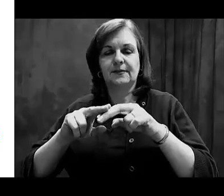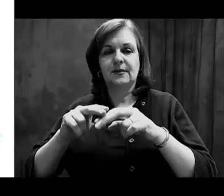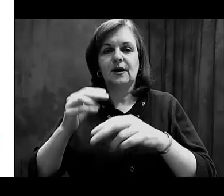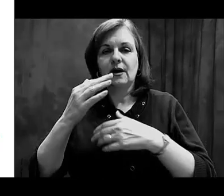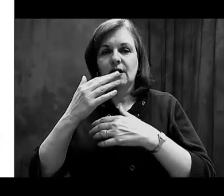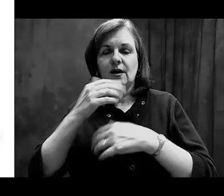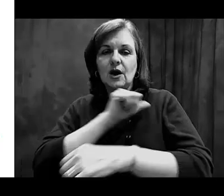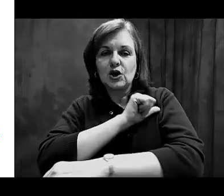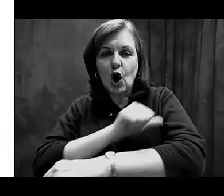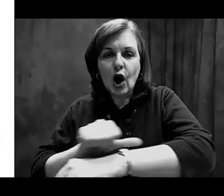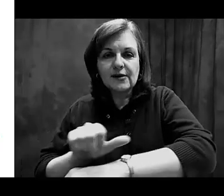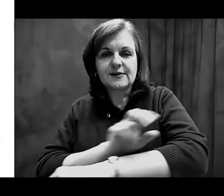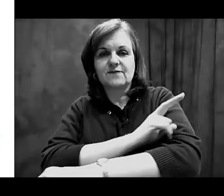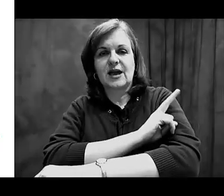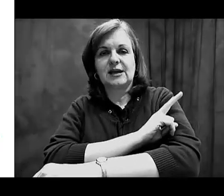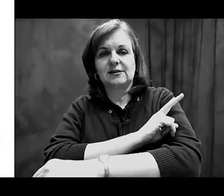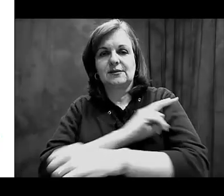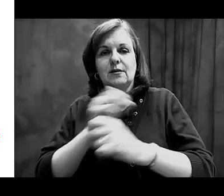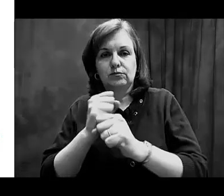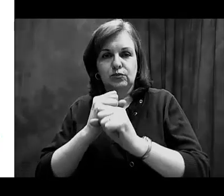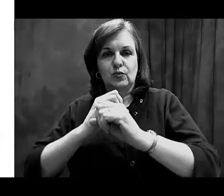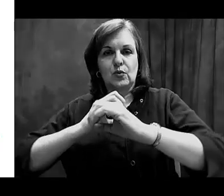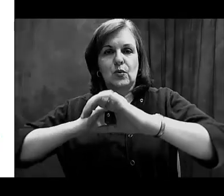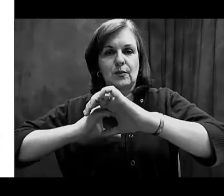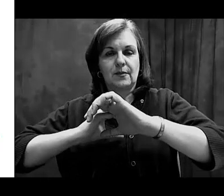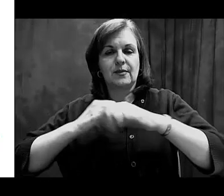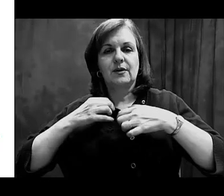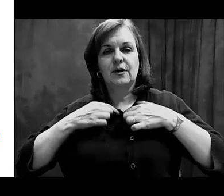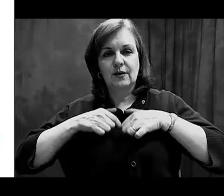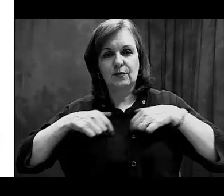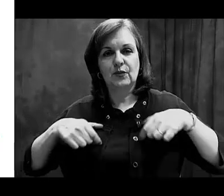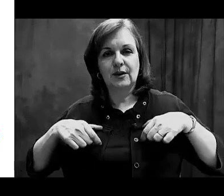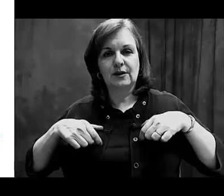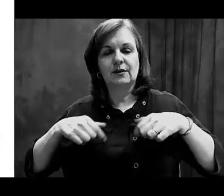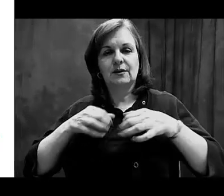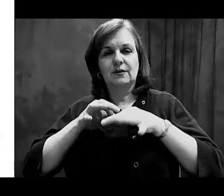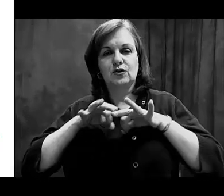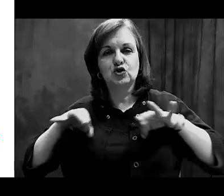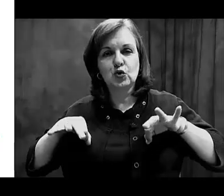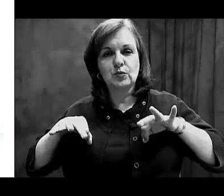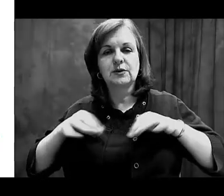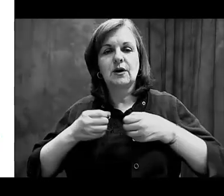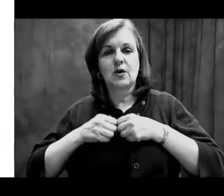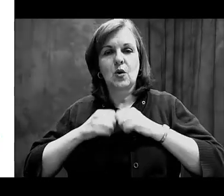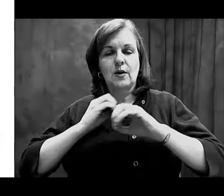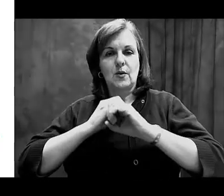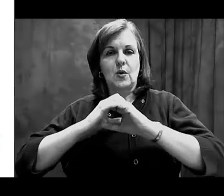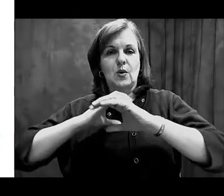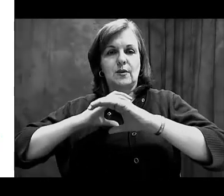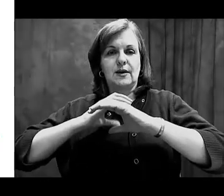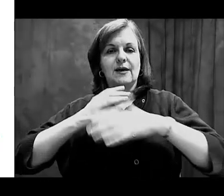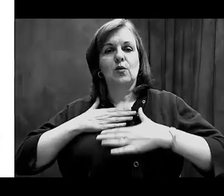dilate your arteries and veins dilate your bronchi so that you can get more air in and all so that you can